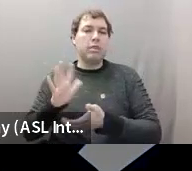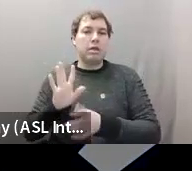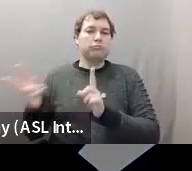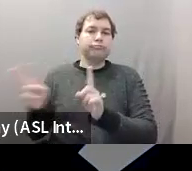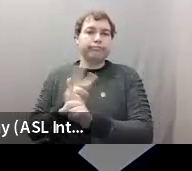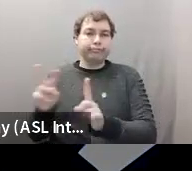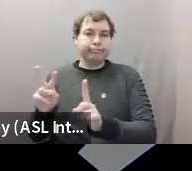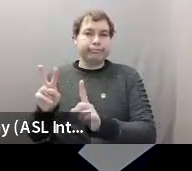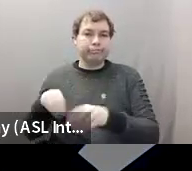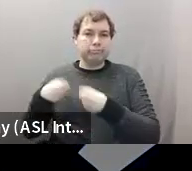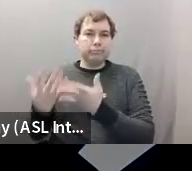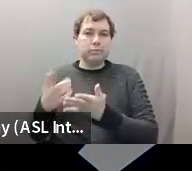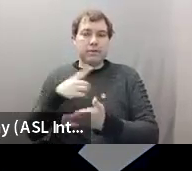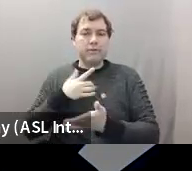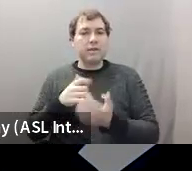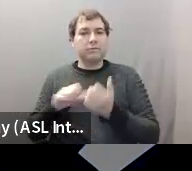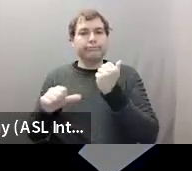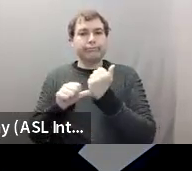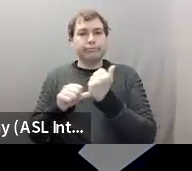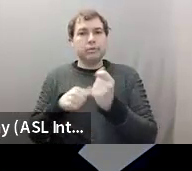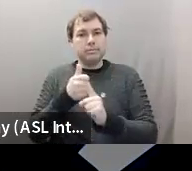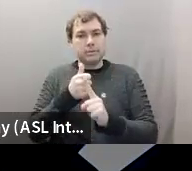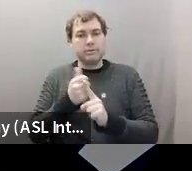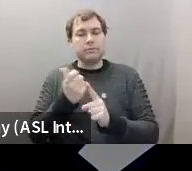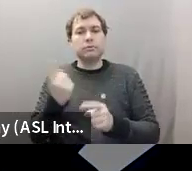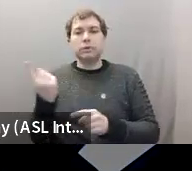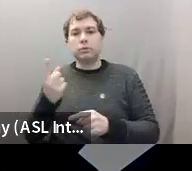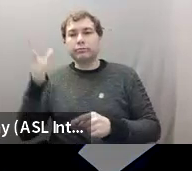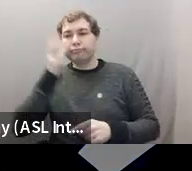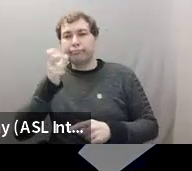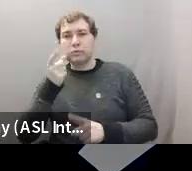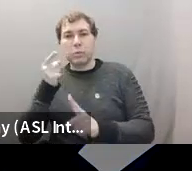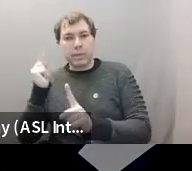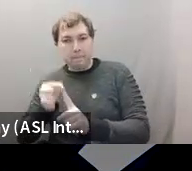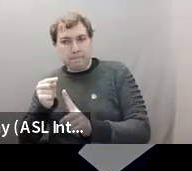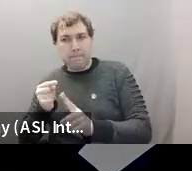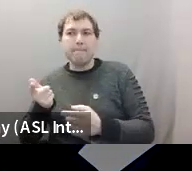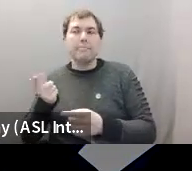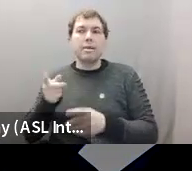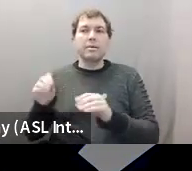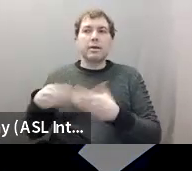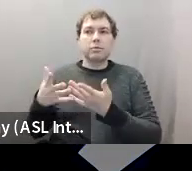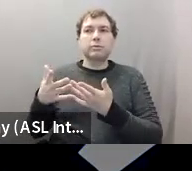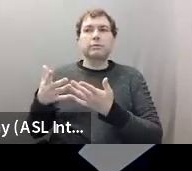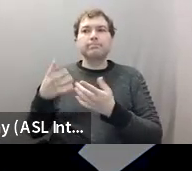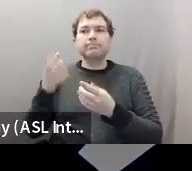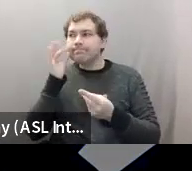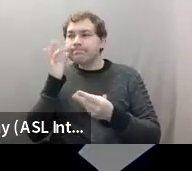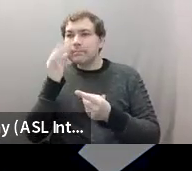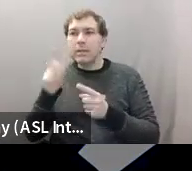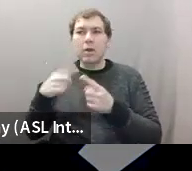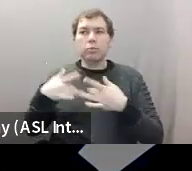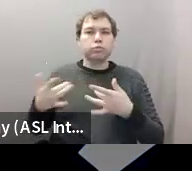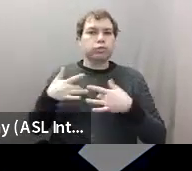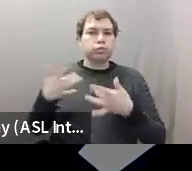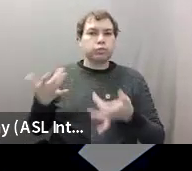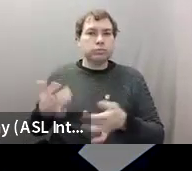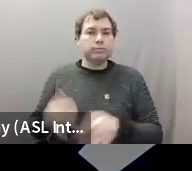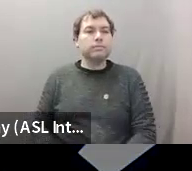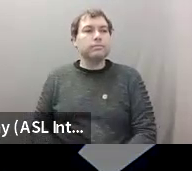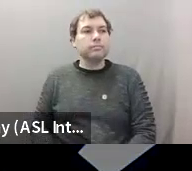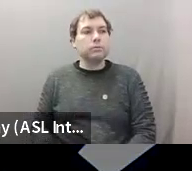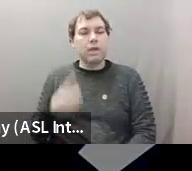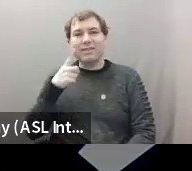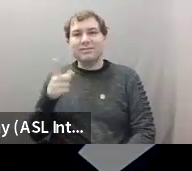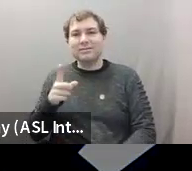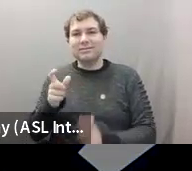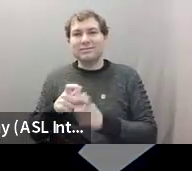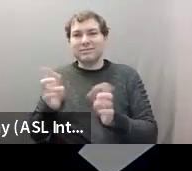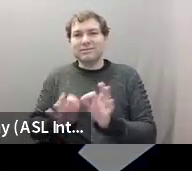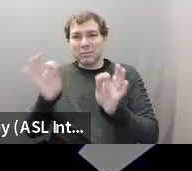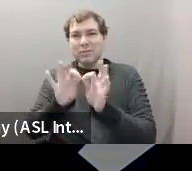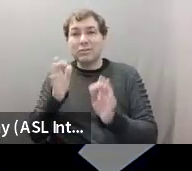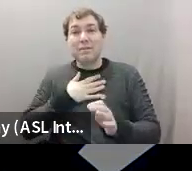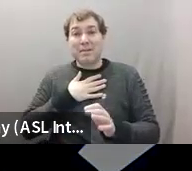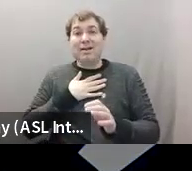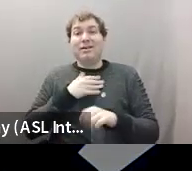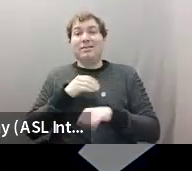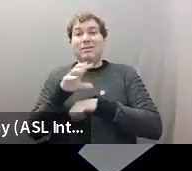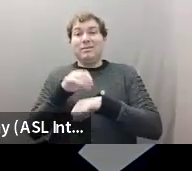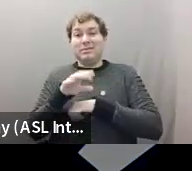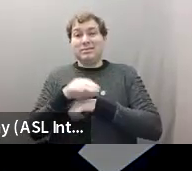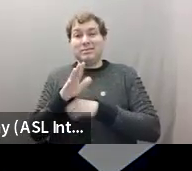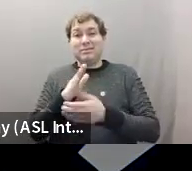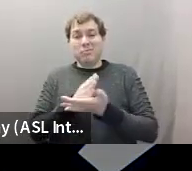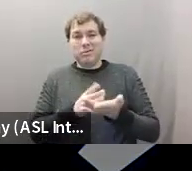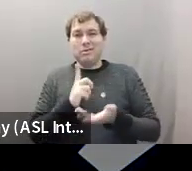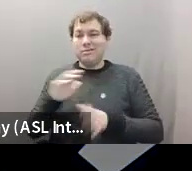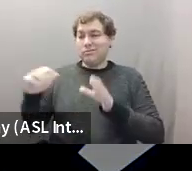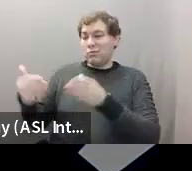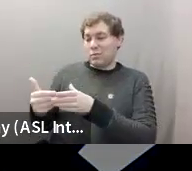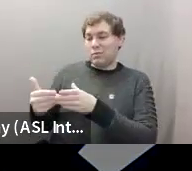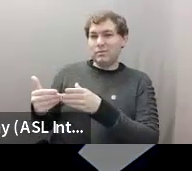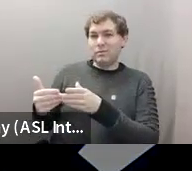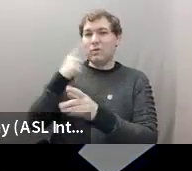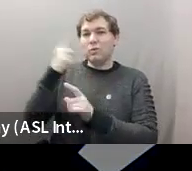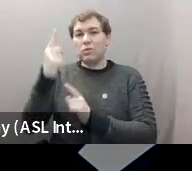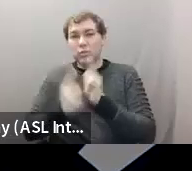Troy Bowser: They feel like they've advocated for this. If they feel like, you know, somebody listen to them and and they're being considered about what you know, what they're talking about. So I believe that pays a big party in my counseling sessions as far as the group of counseling, and for one on one counseling sessions.